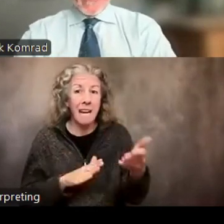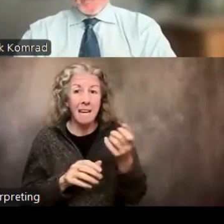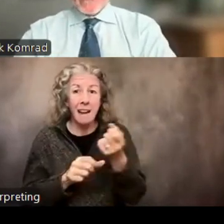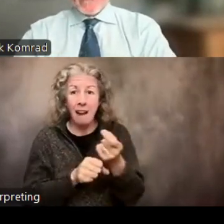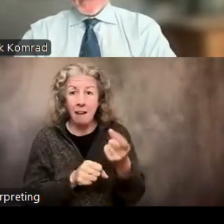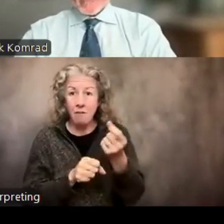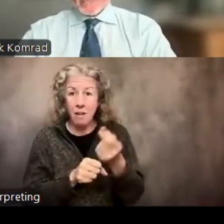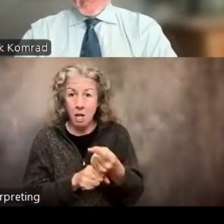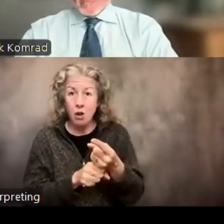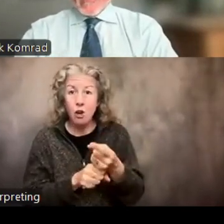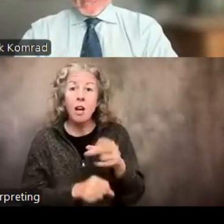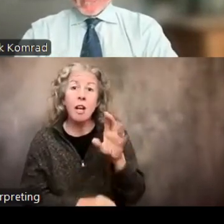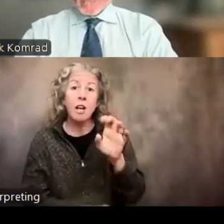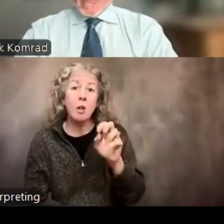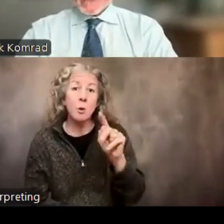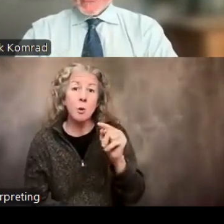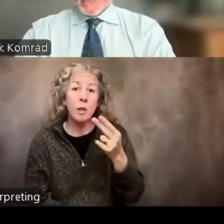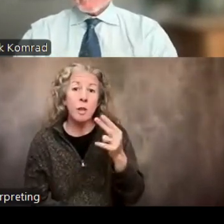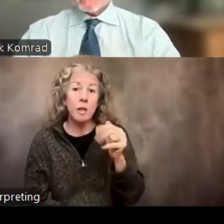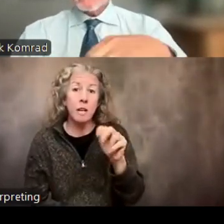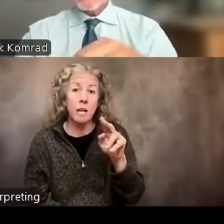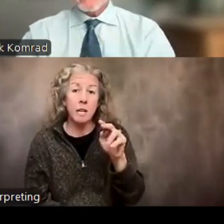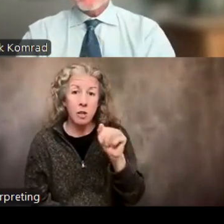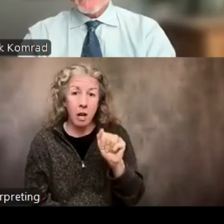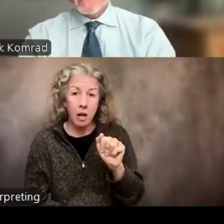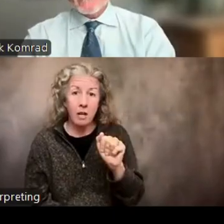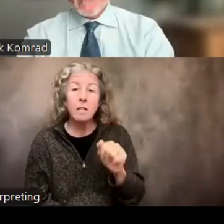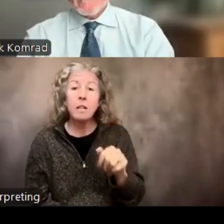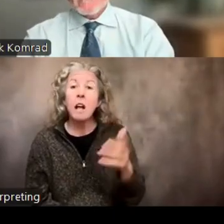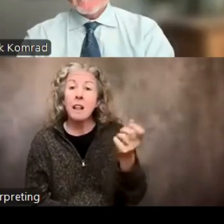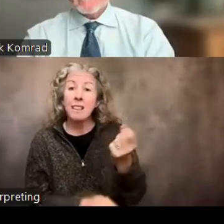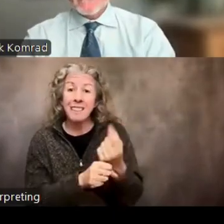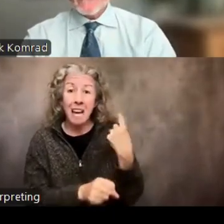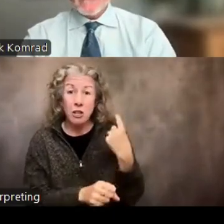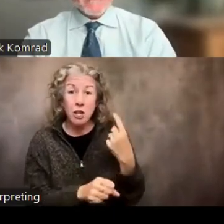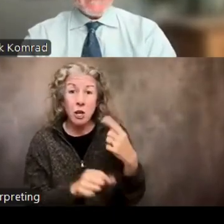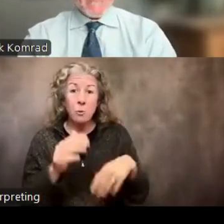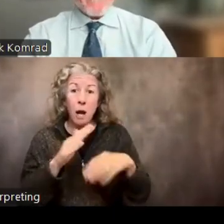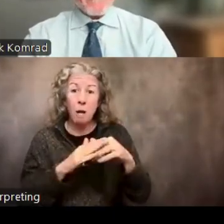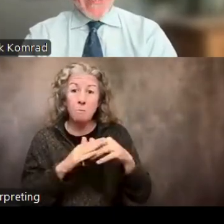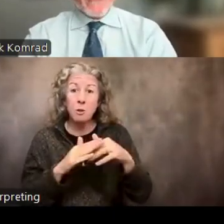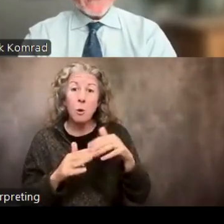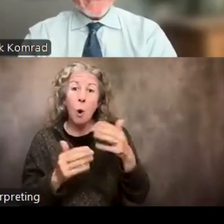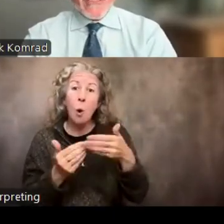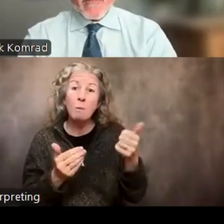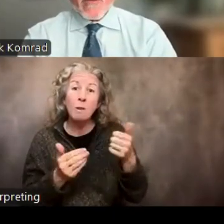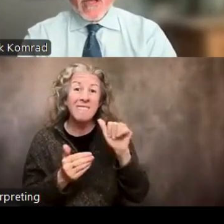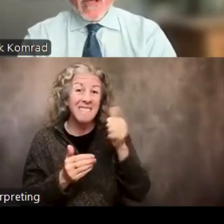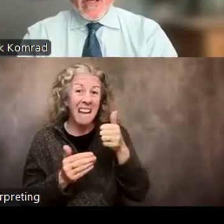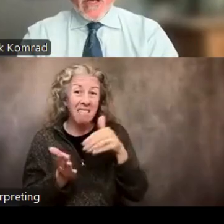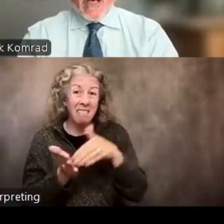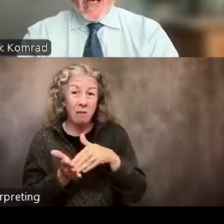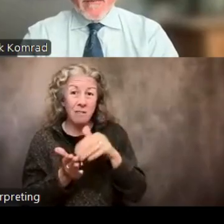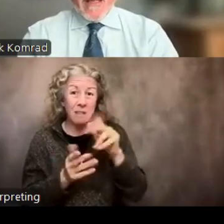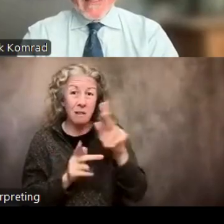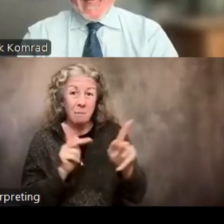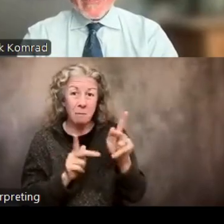euthanasia. Last year, we were up to nearly 10,000 people last